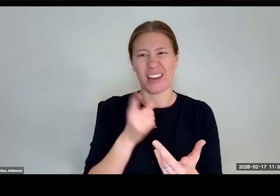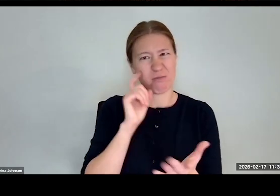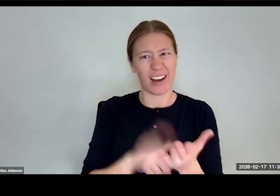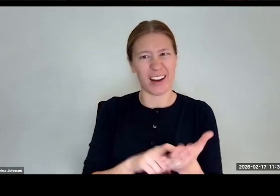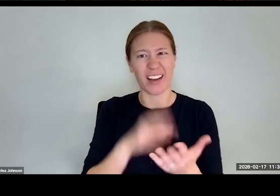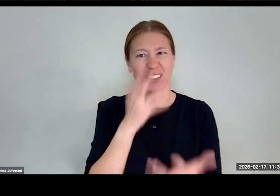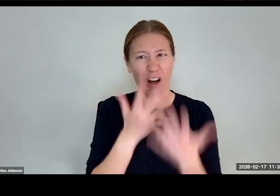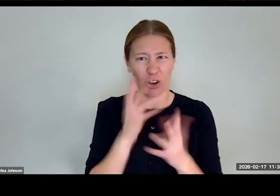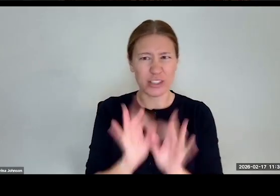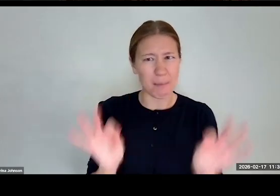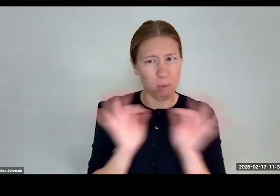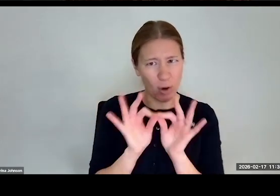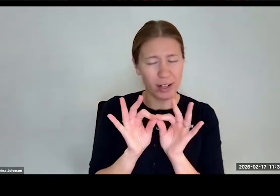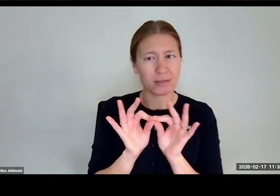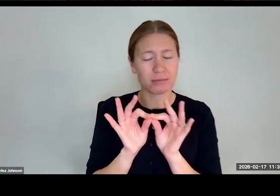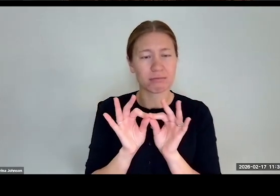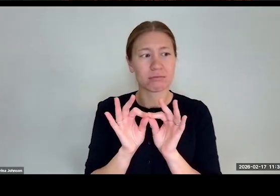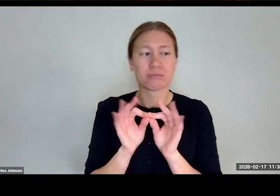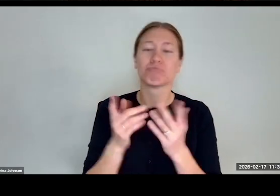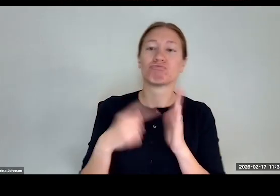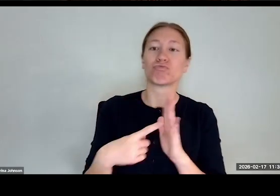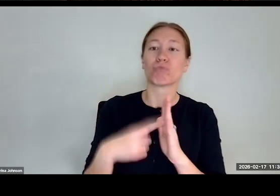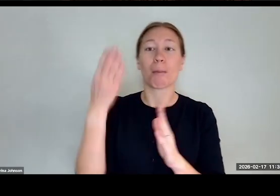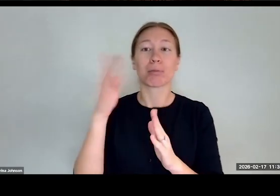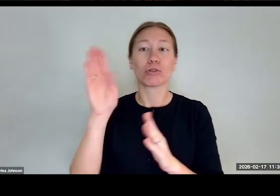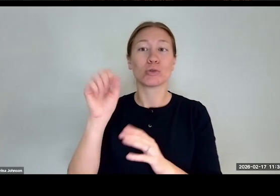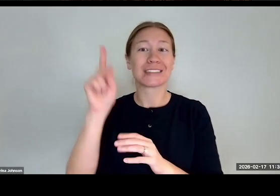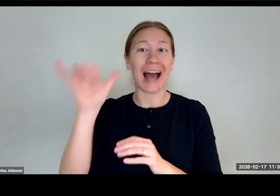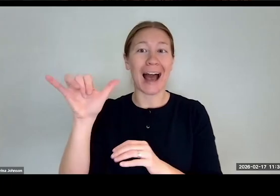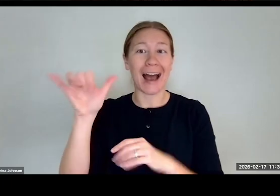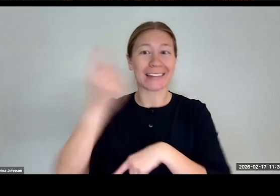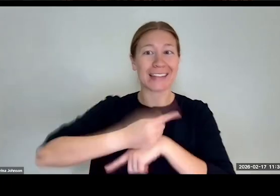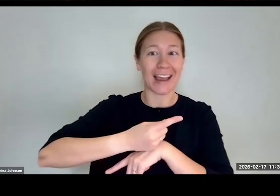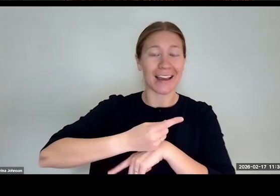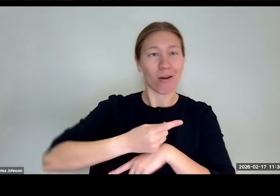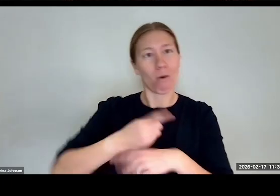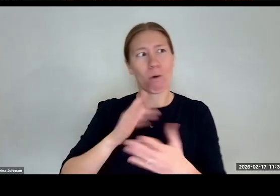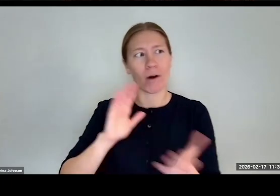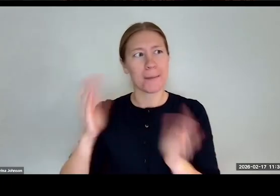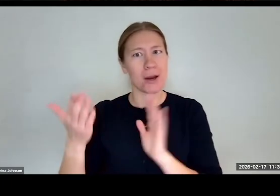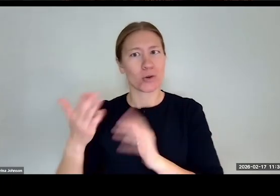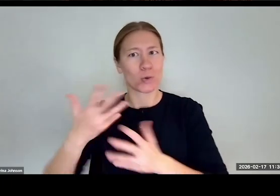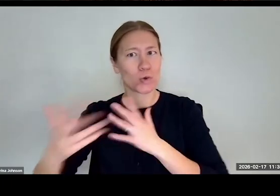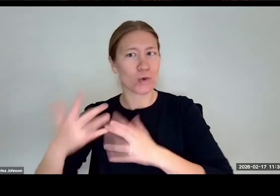So if we say it was a blue sky day versus a gray sky day that communicates something about the weather, even people